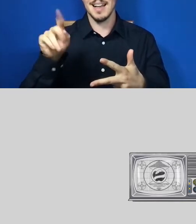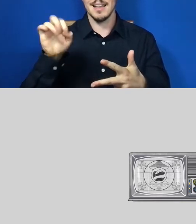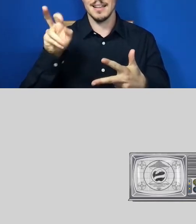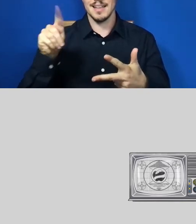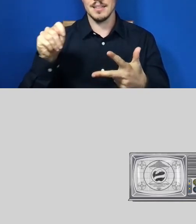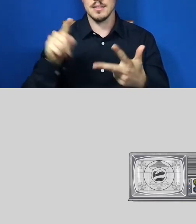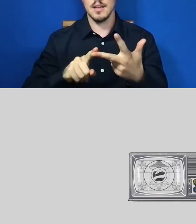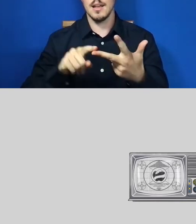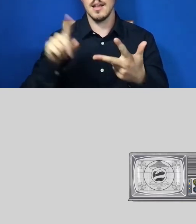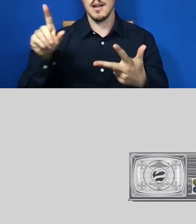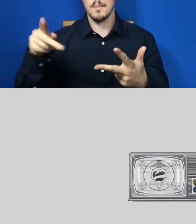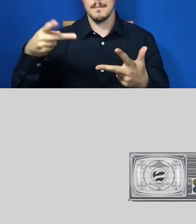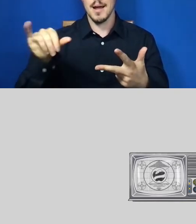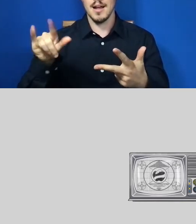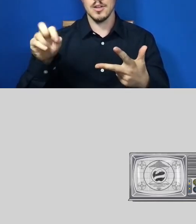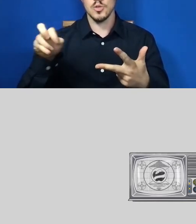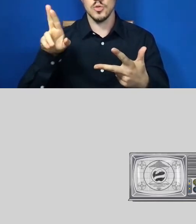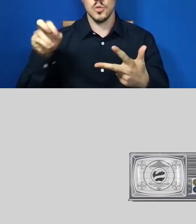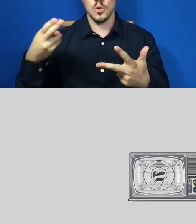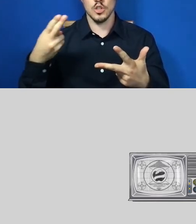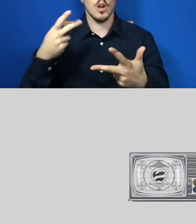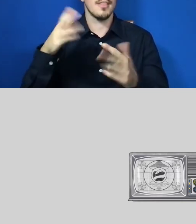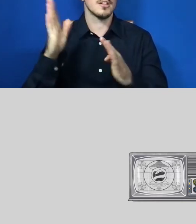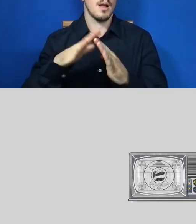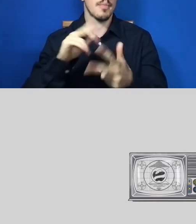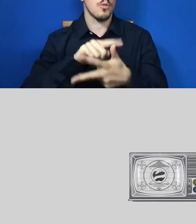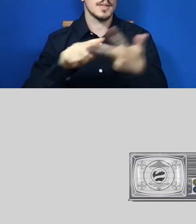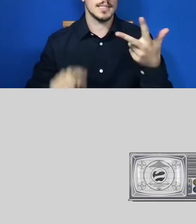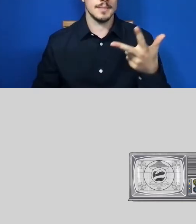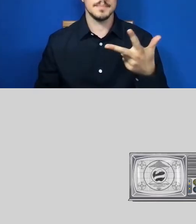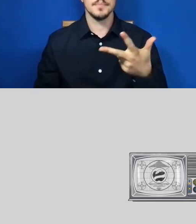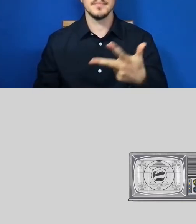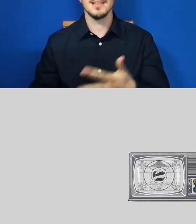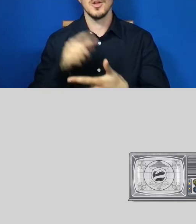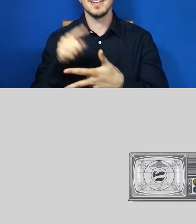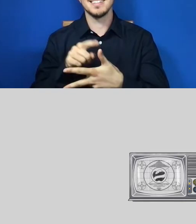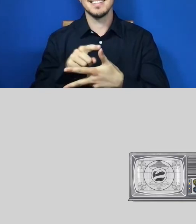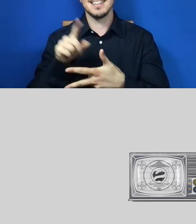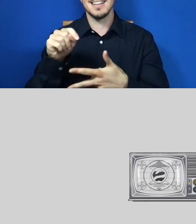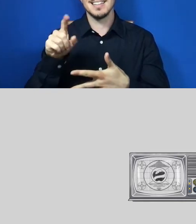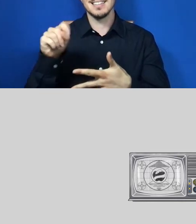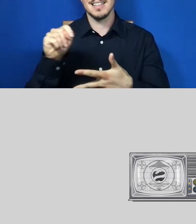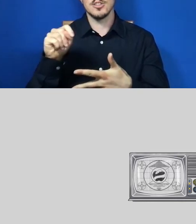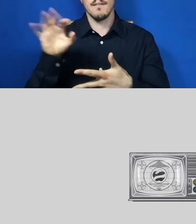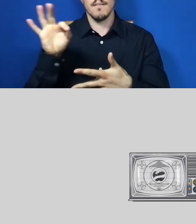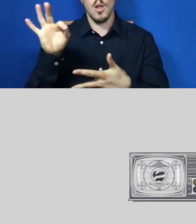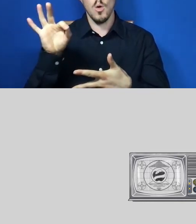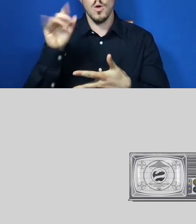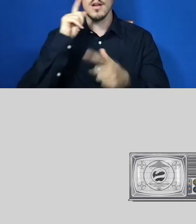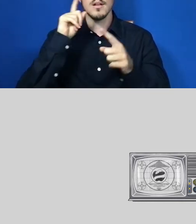were the top three from our list. TensorFlow, which is spaced on Keras' high-level API,